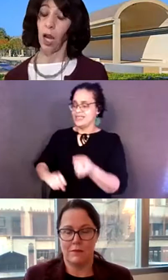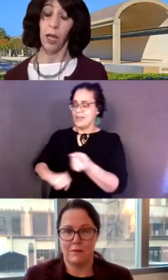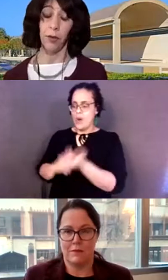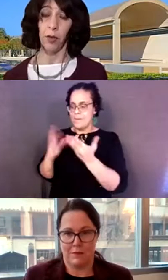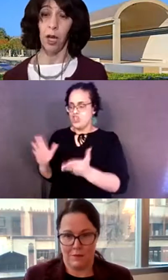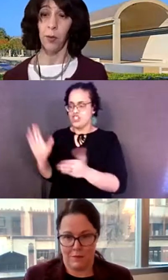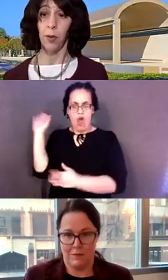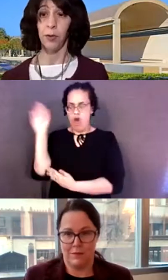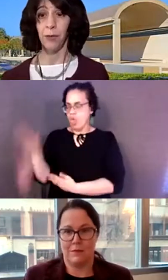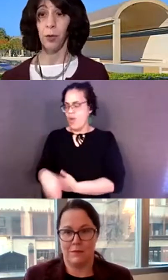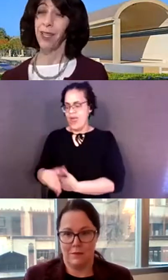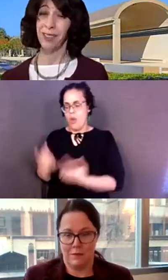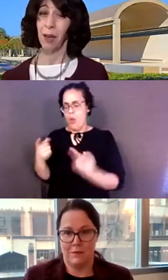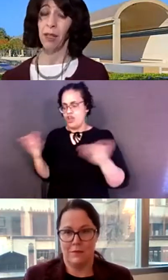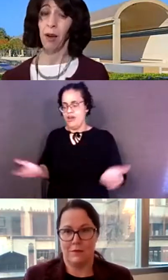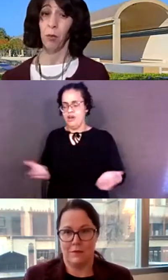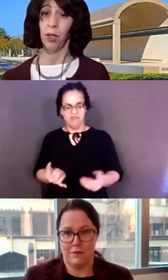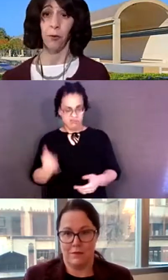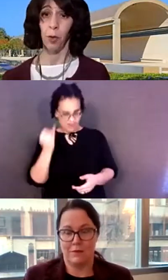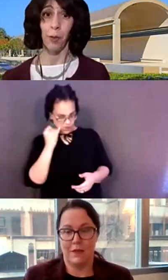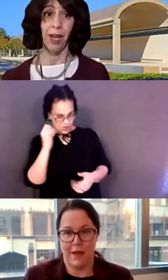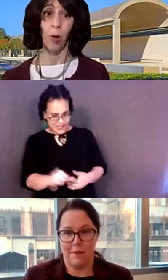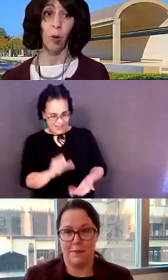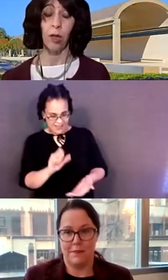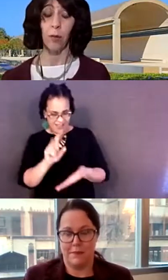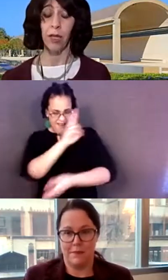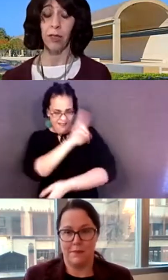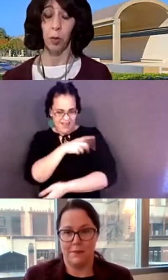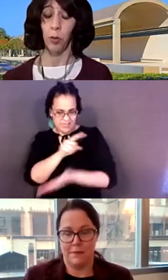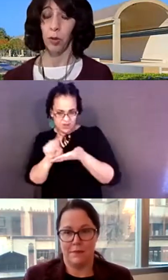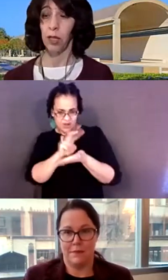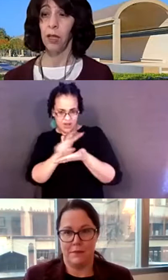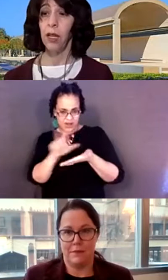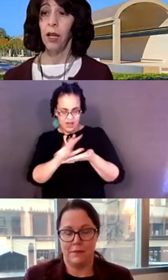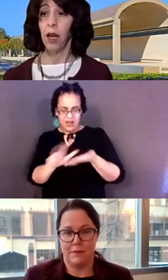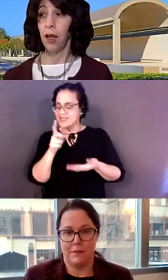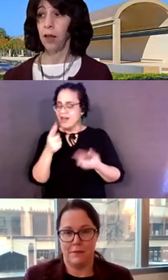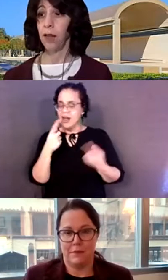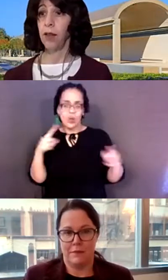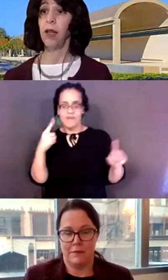if you're in the hospital for several weeks, that may not work for a paid or an